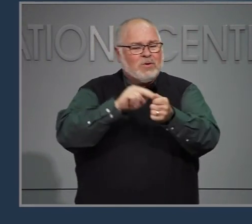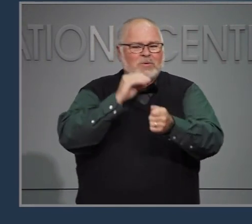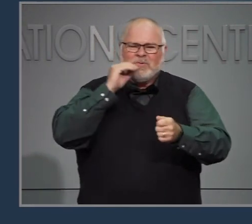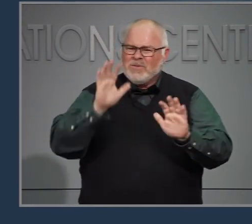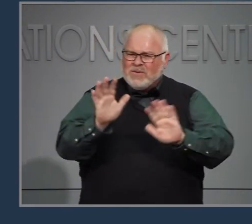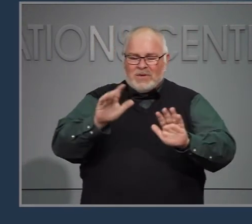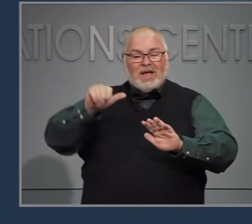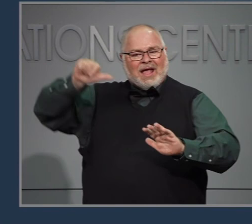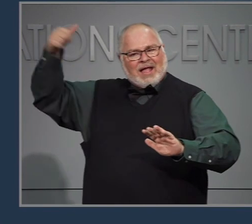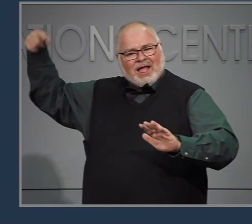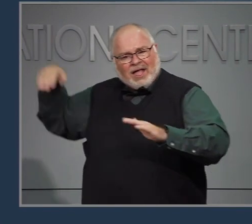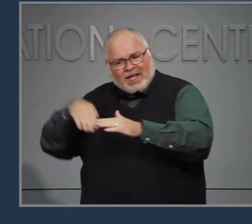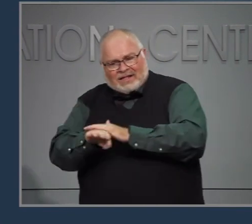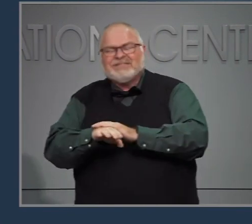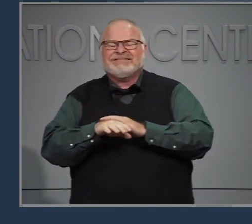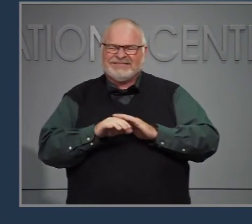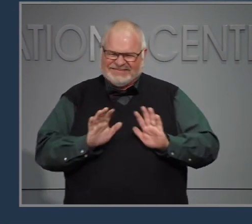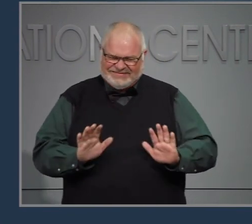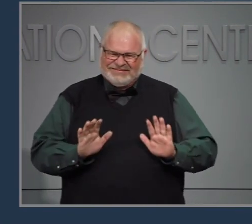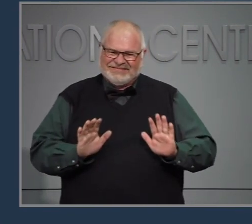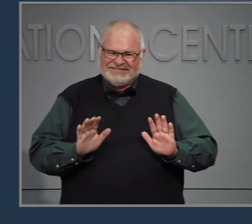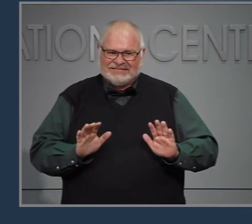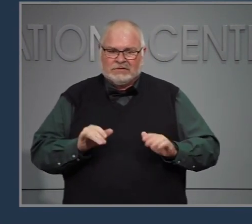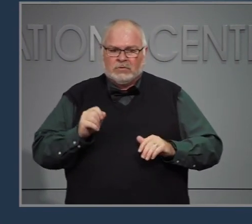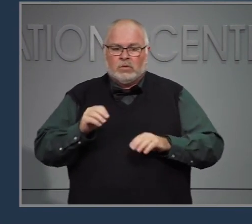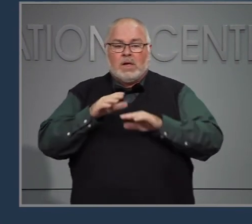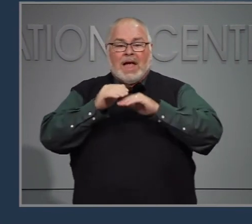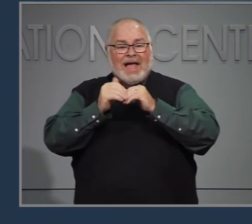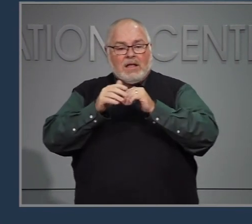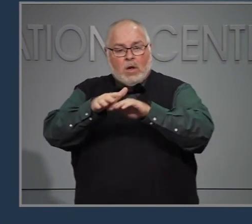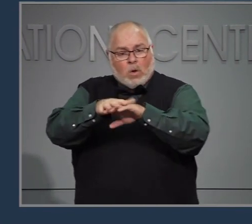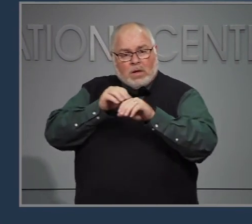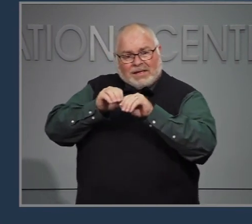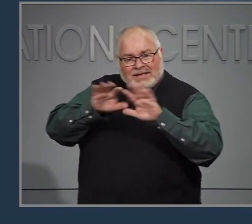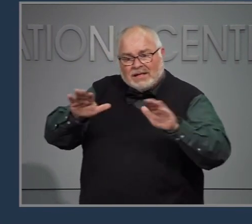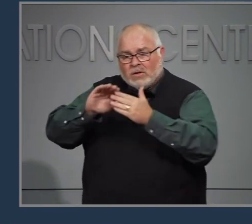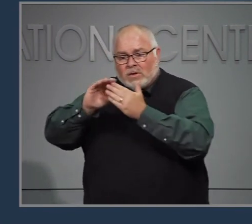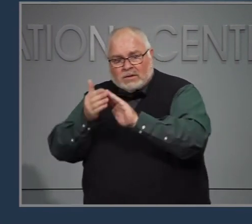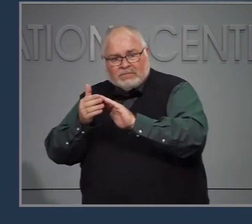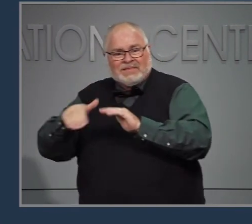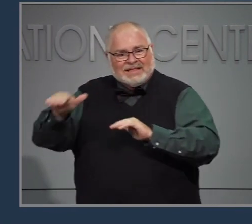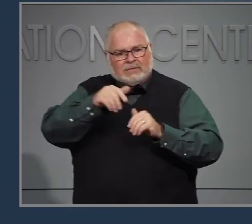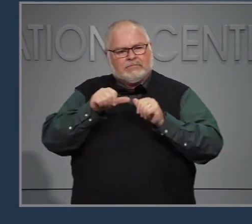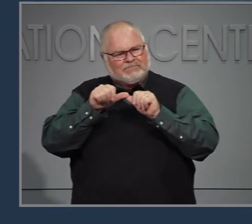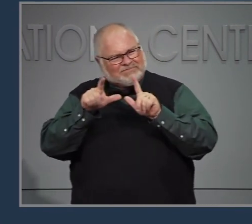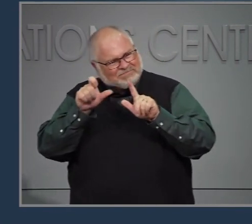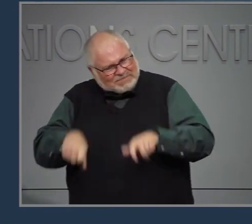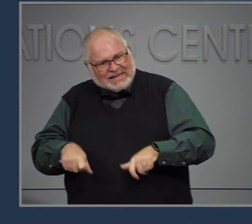SLOWING THE SPREAD OF COVID-19 IN OUR COMMUNITIES MEANS THAT THOSE WHO WORK IN NURSING HOME